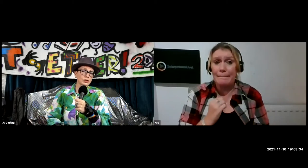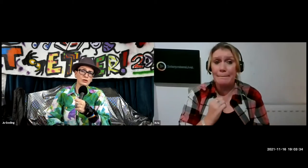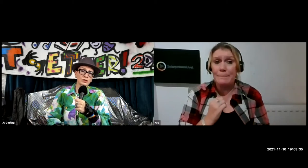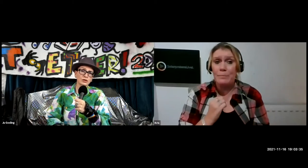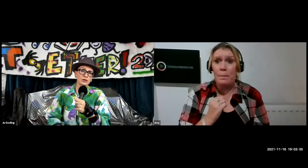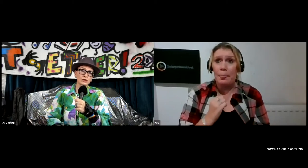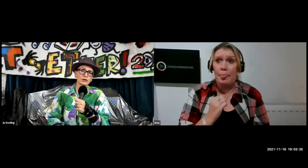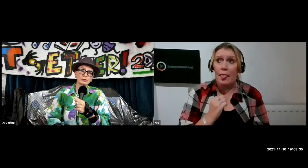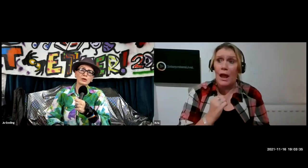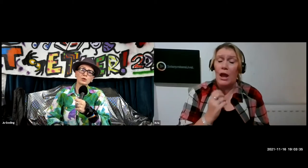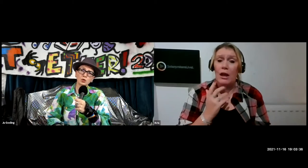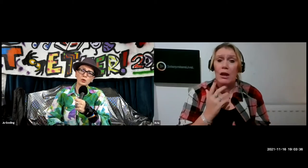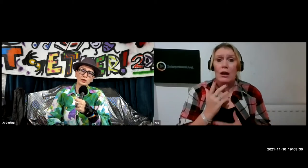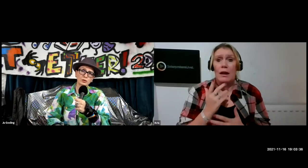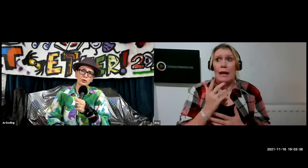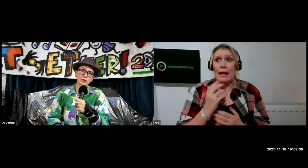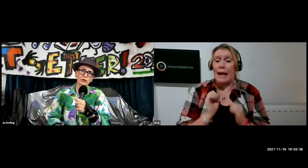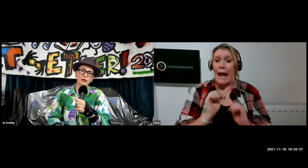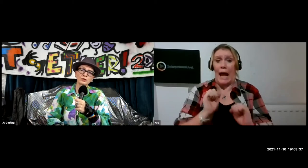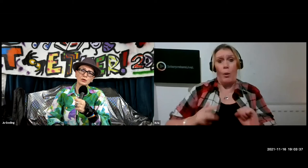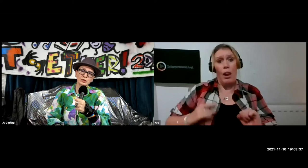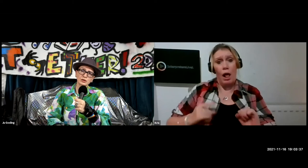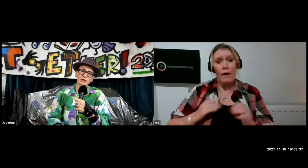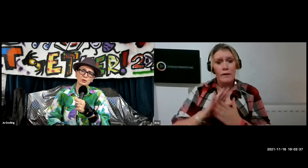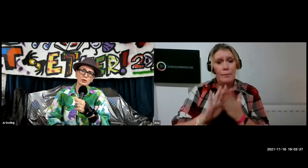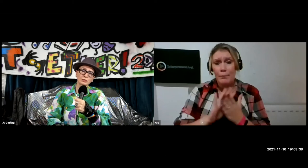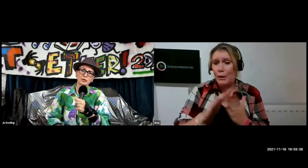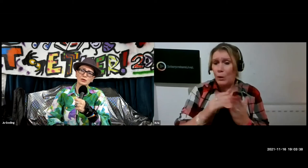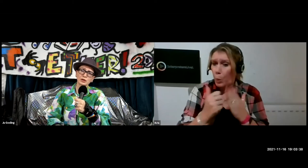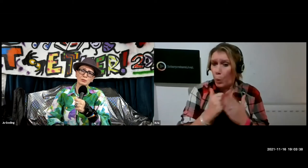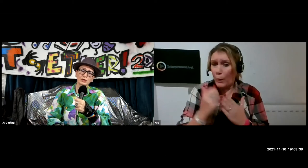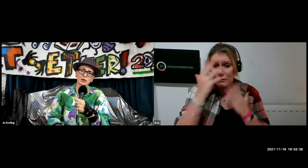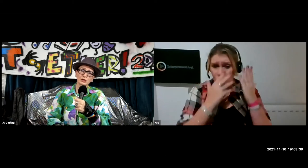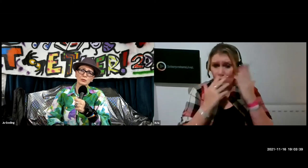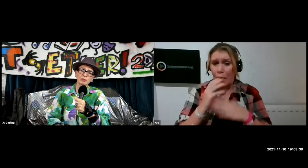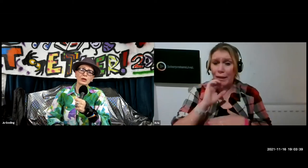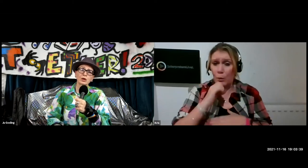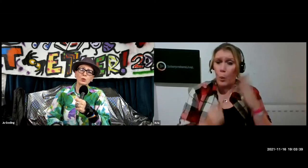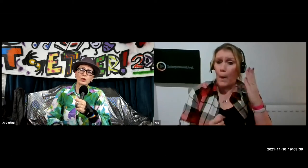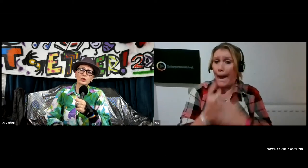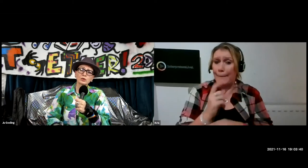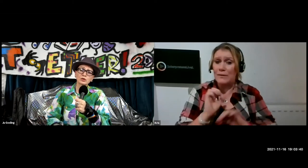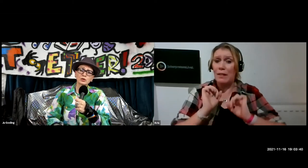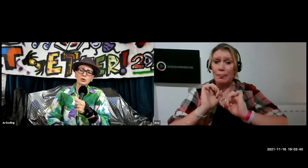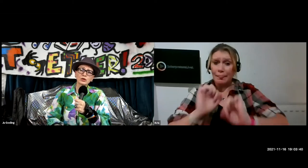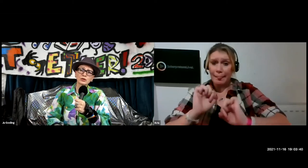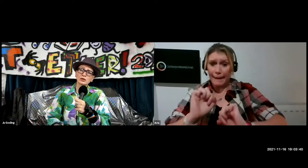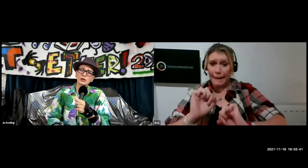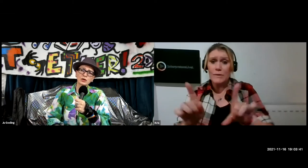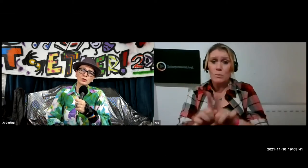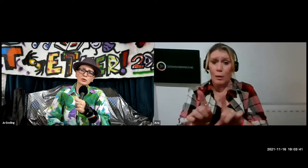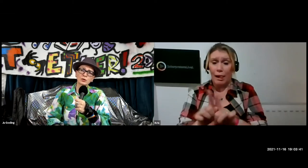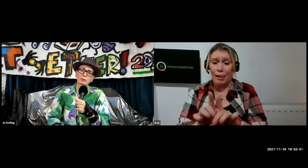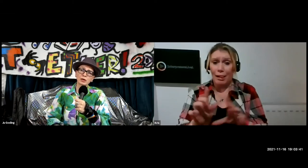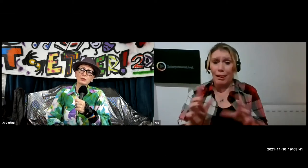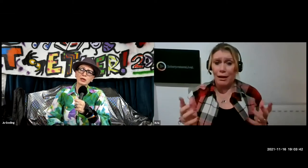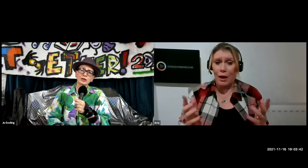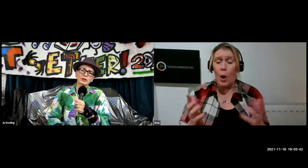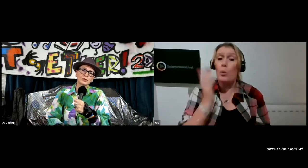concerned and always worried that these things will happen to them too. When I was talking to lie net about Black Lives